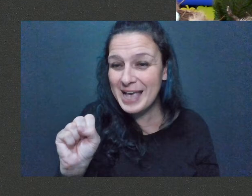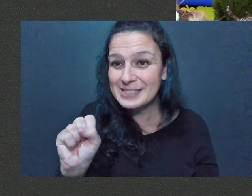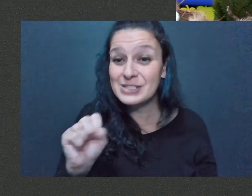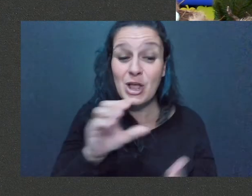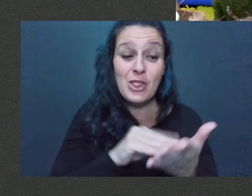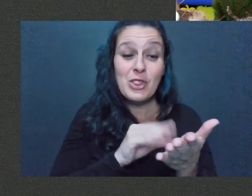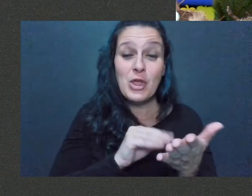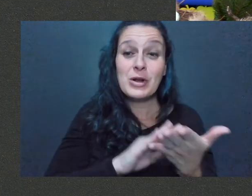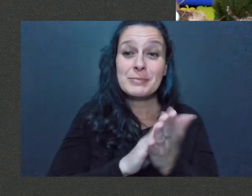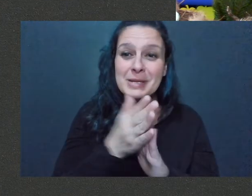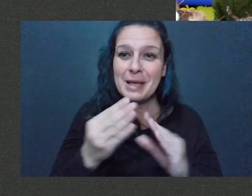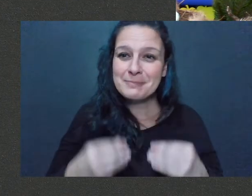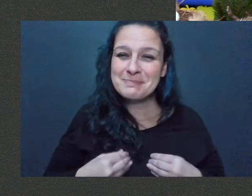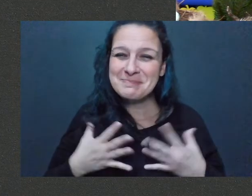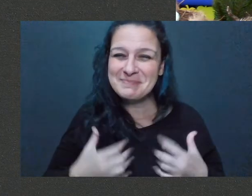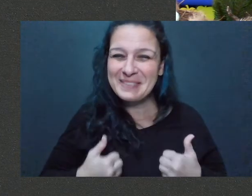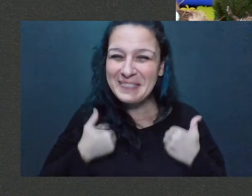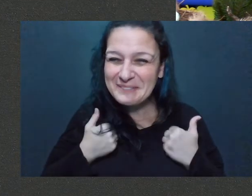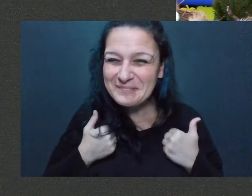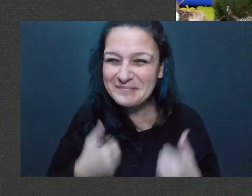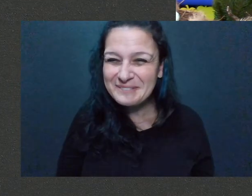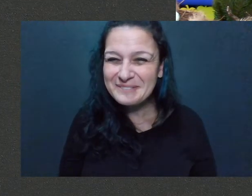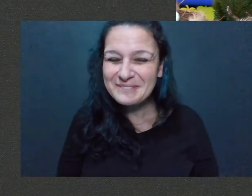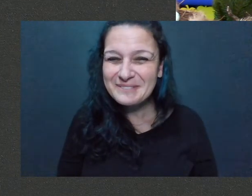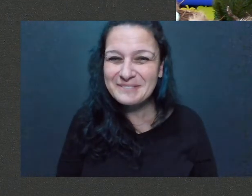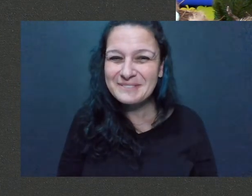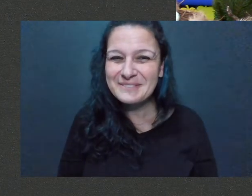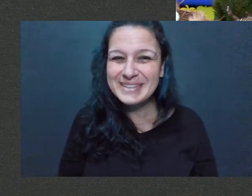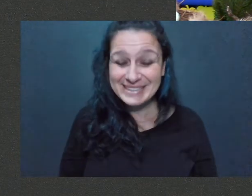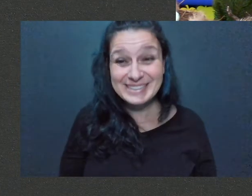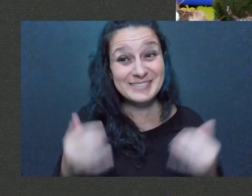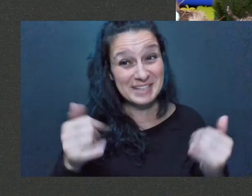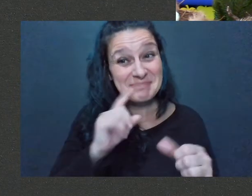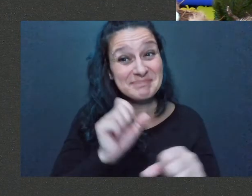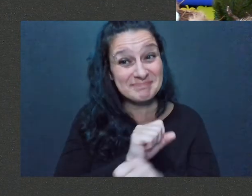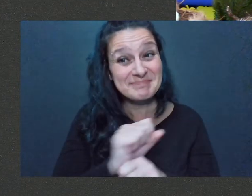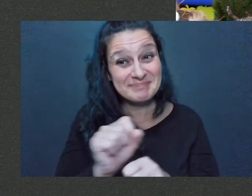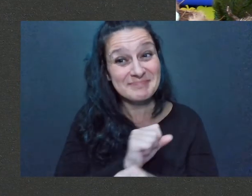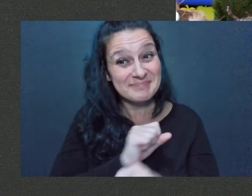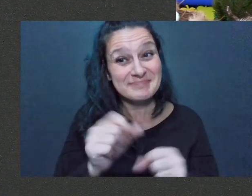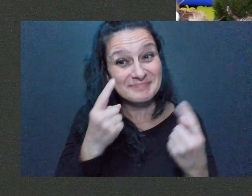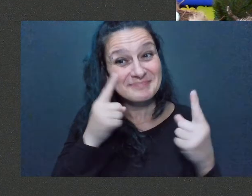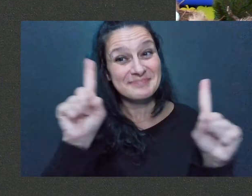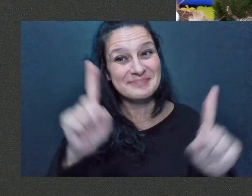where learning is brought to life. And it came to life today, didn't it? It did.